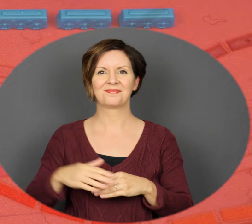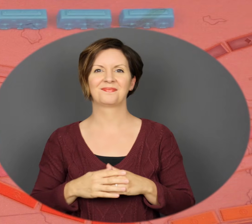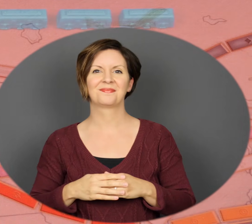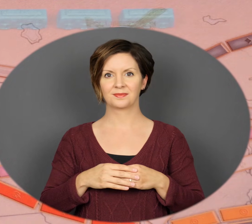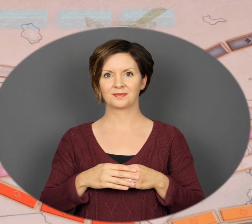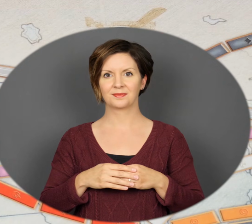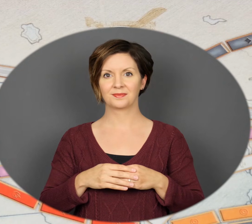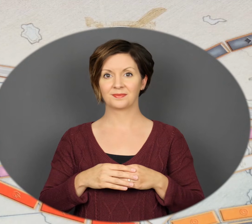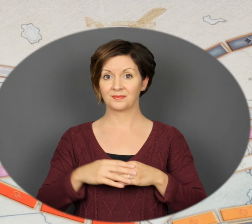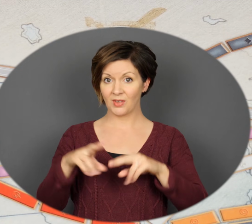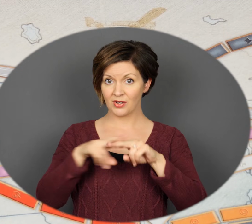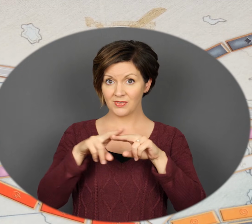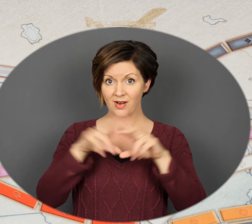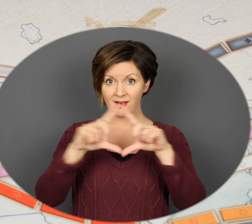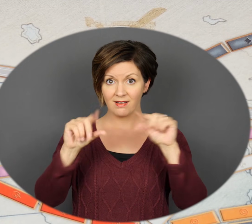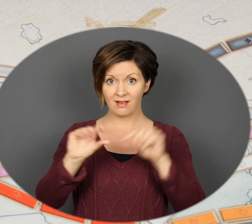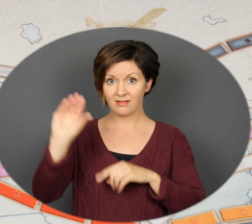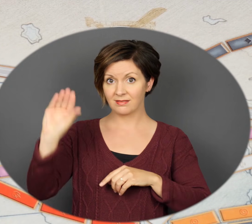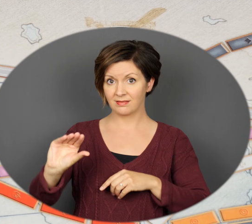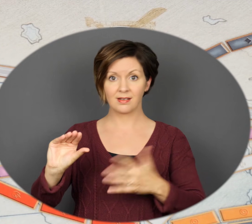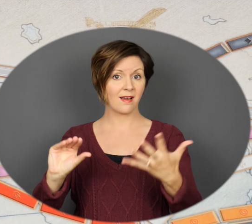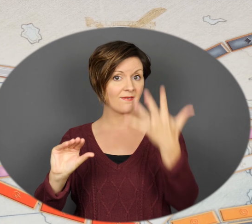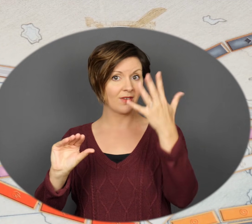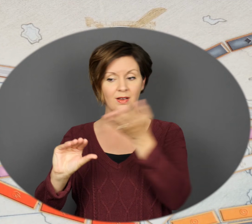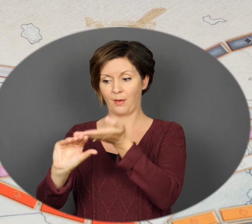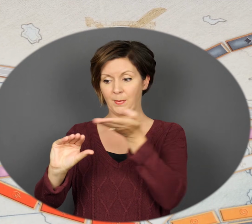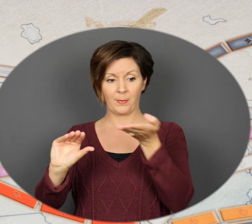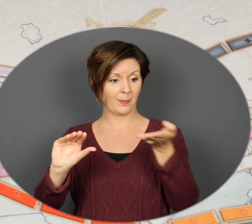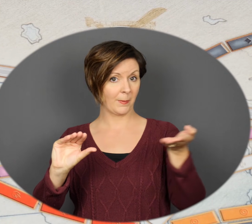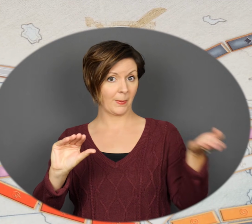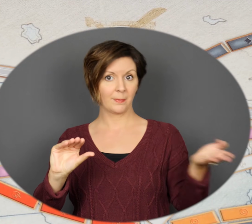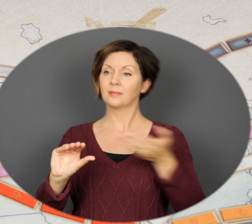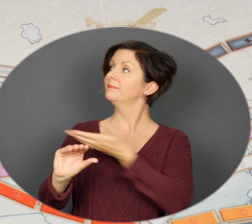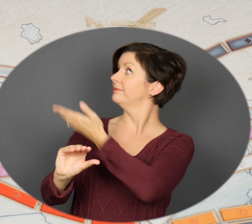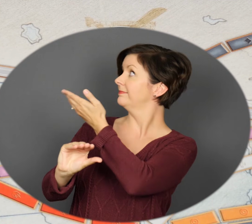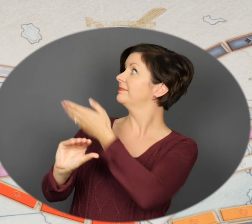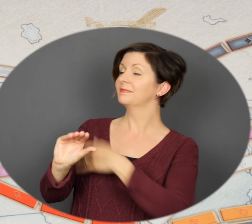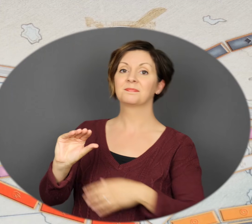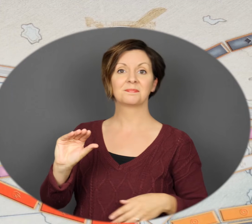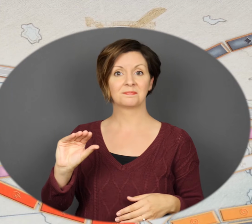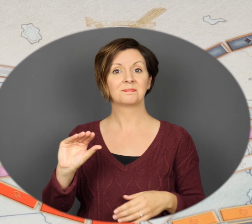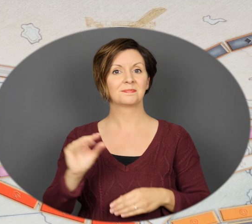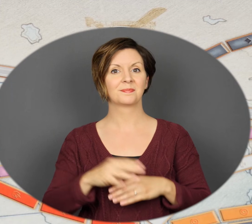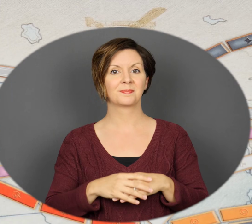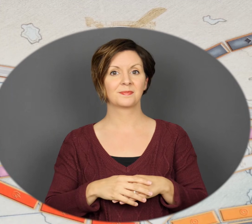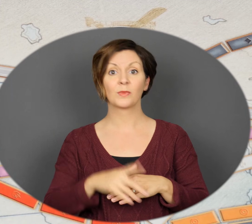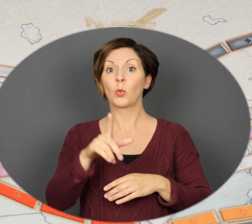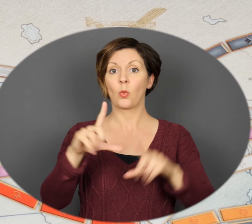Place the rest of the deck by the board and then deal five cards from it face up in a row like this and nearby,